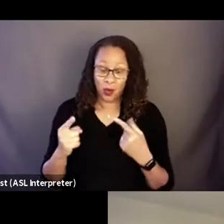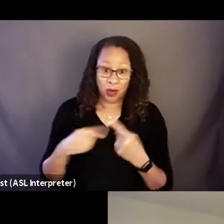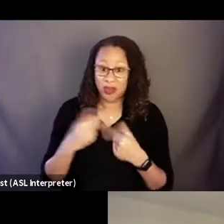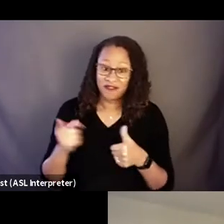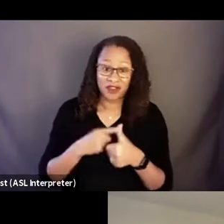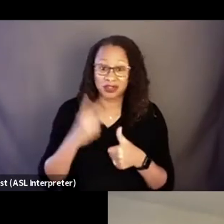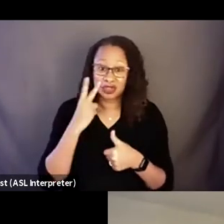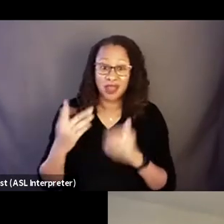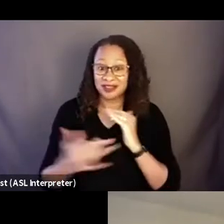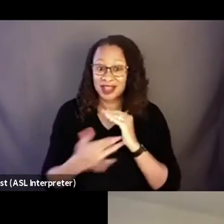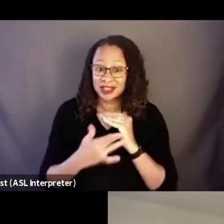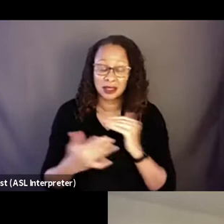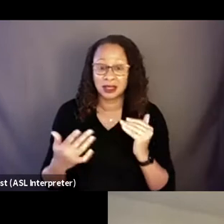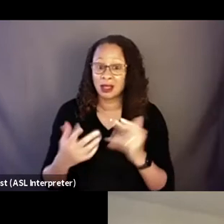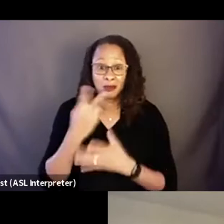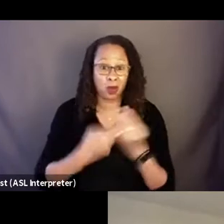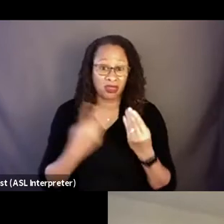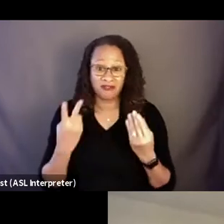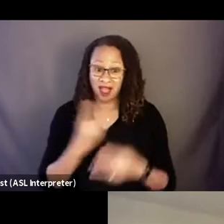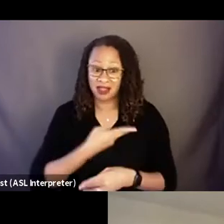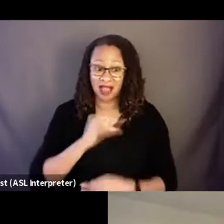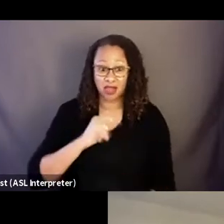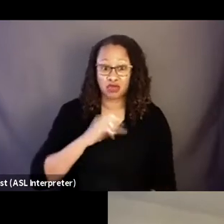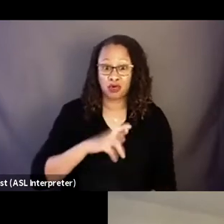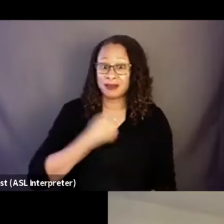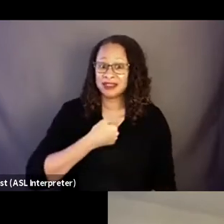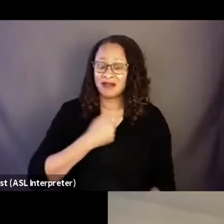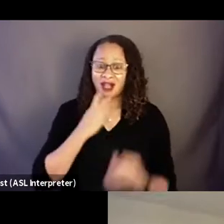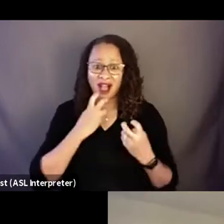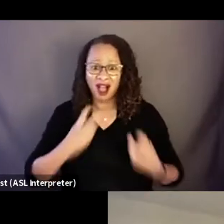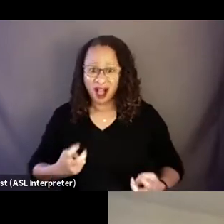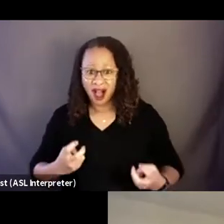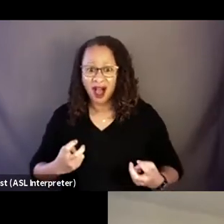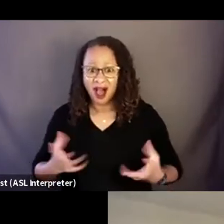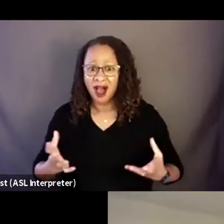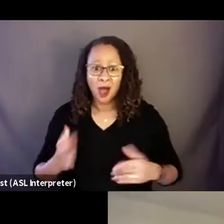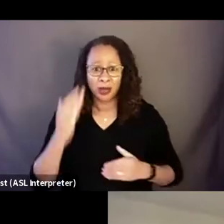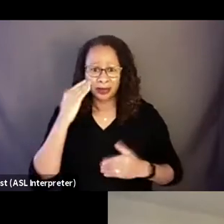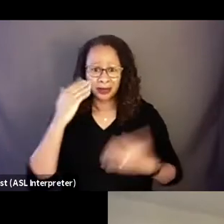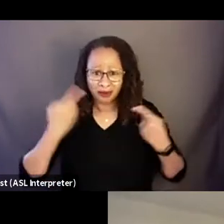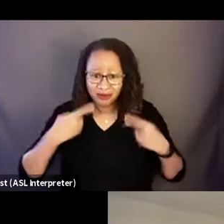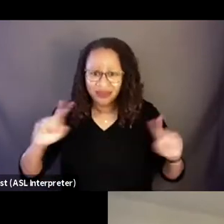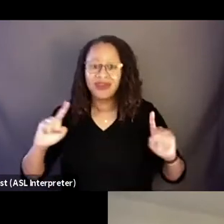and we were shocked, but we knew, finally, for the first time, that this was gonna be possible.